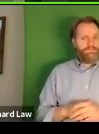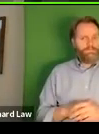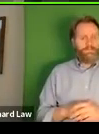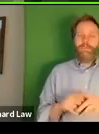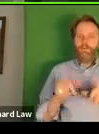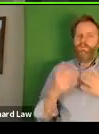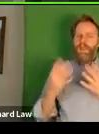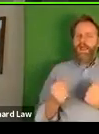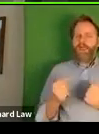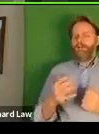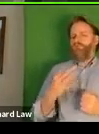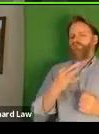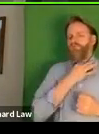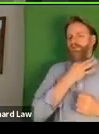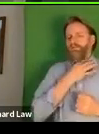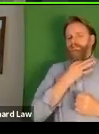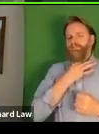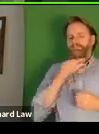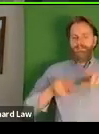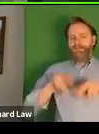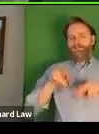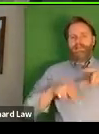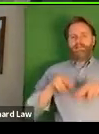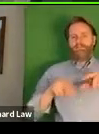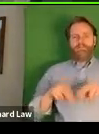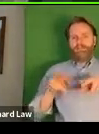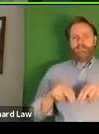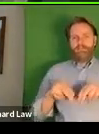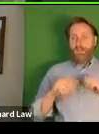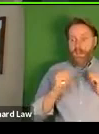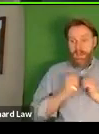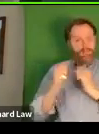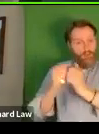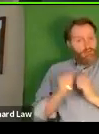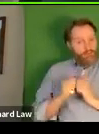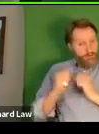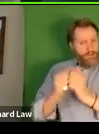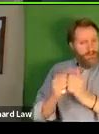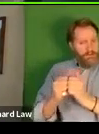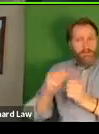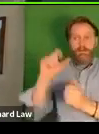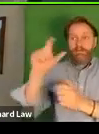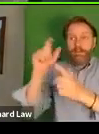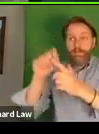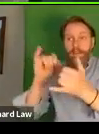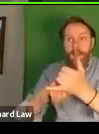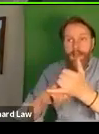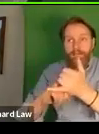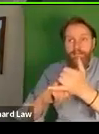that has been not only agreed with the CPS trade union side but it was